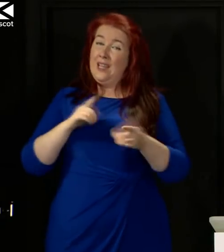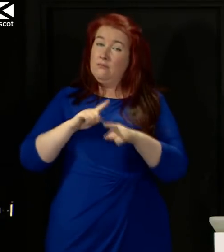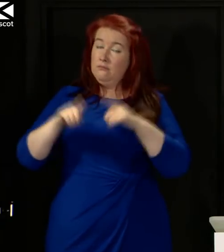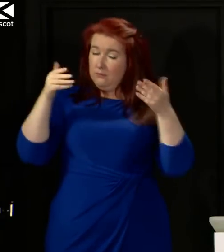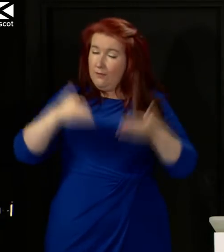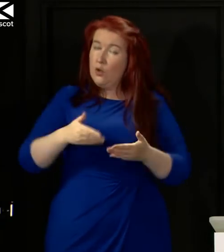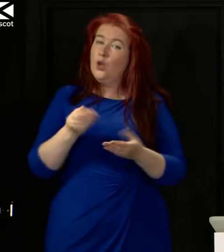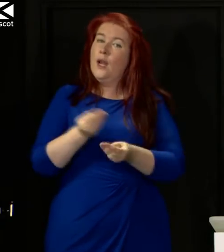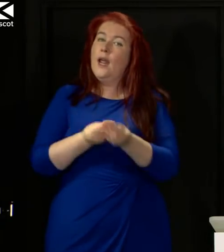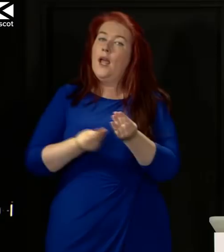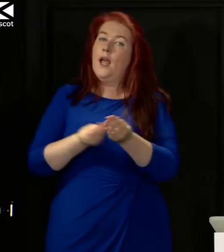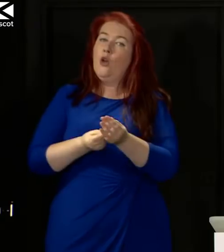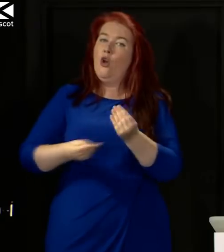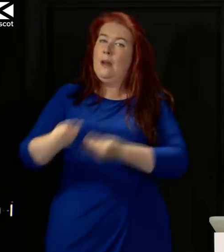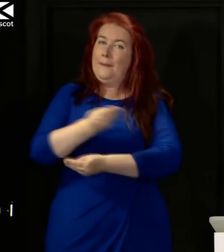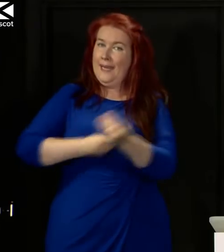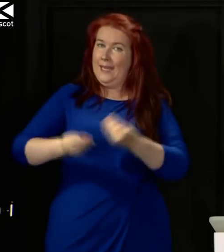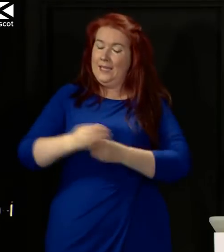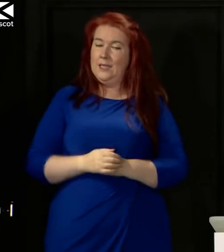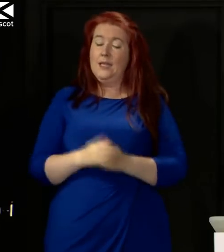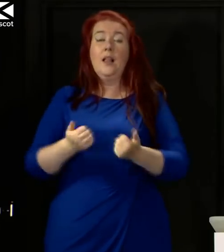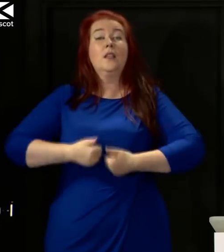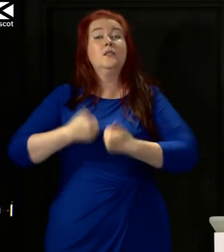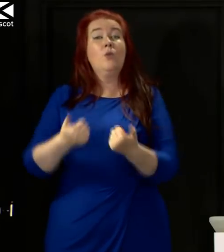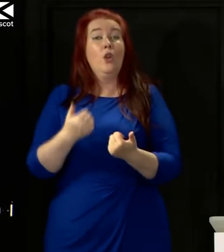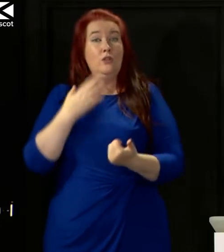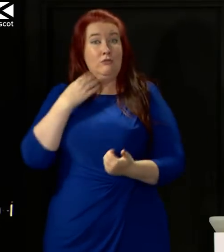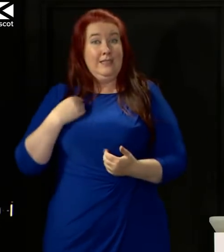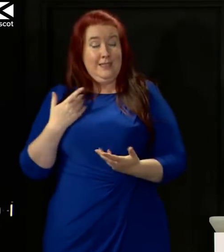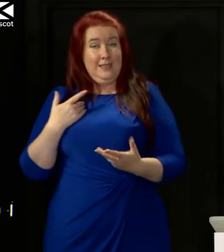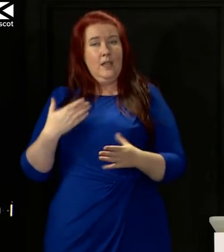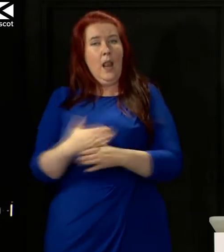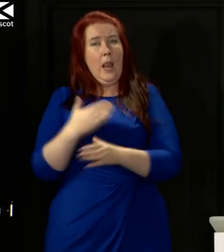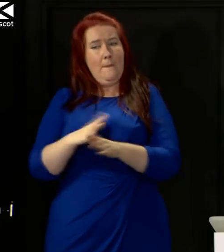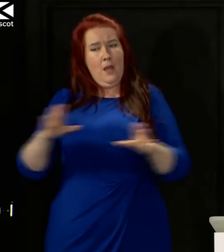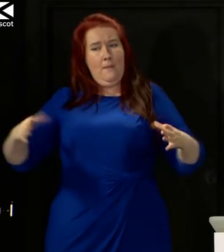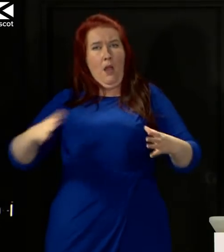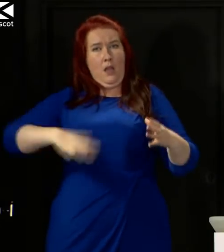This morning, the latest labour market statistics for Scotland were published, they cover the